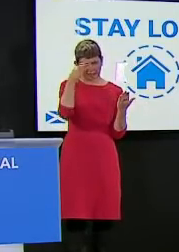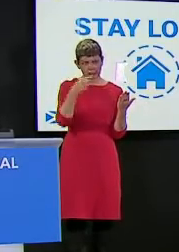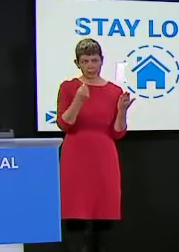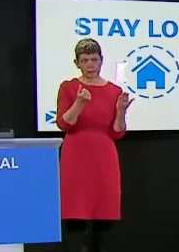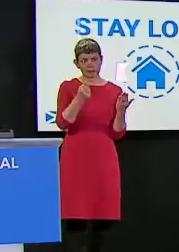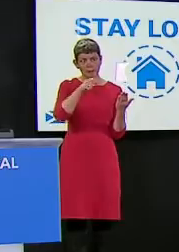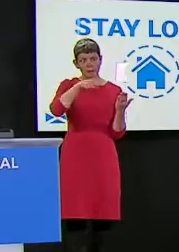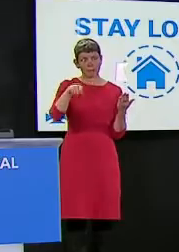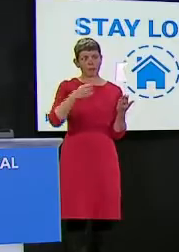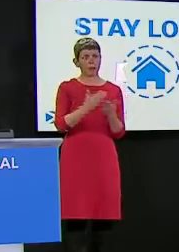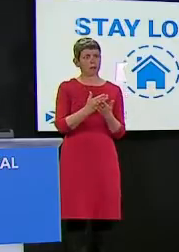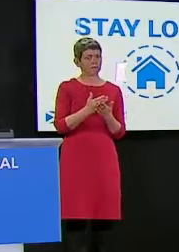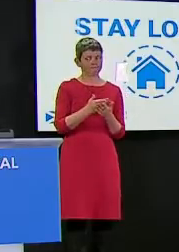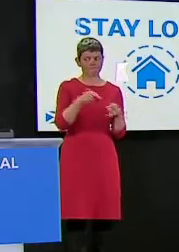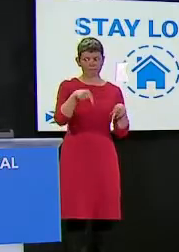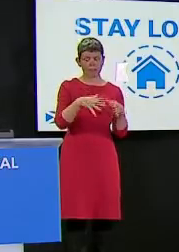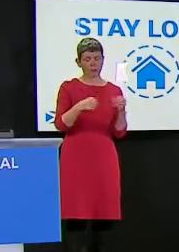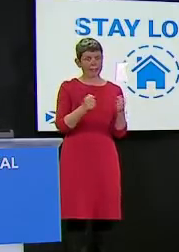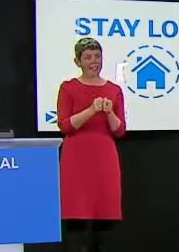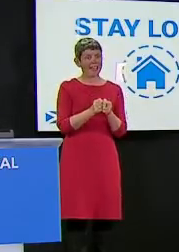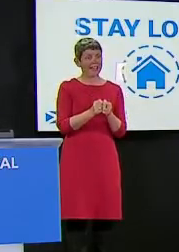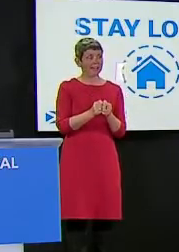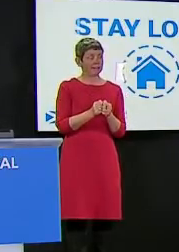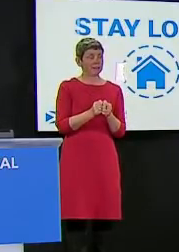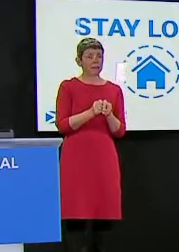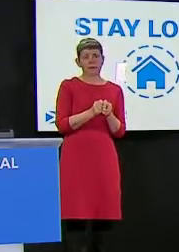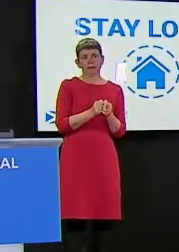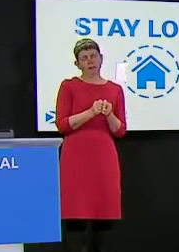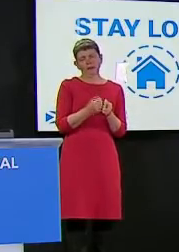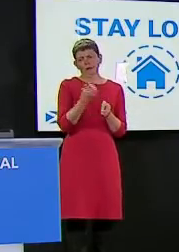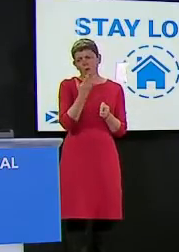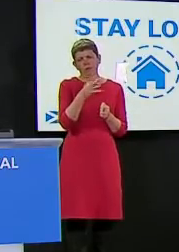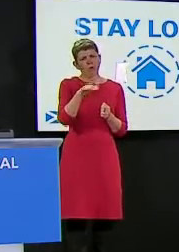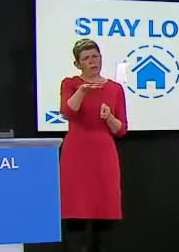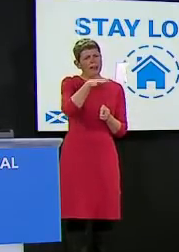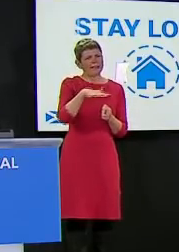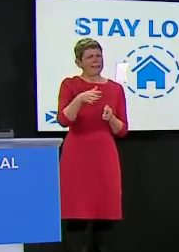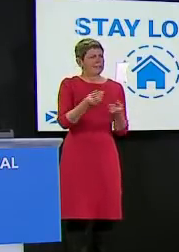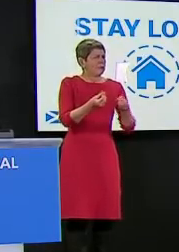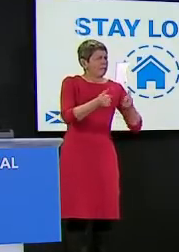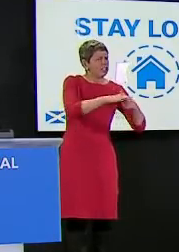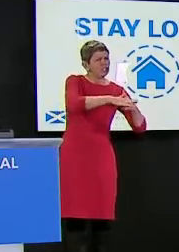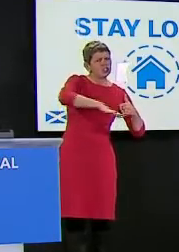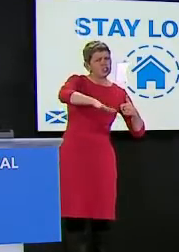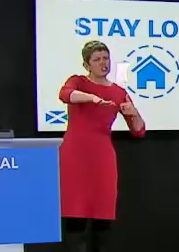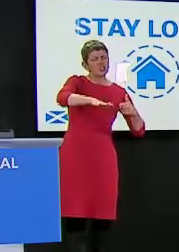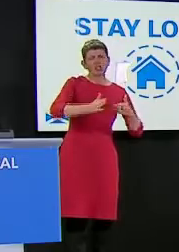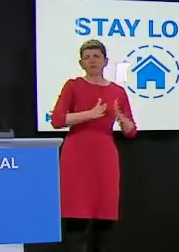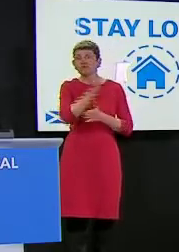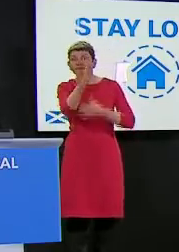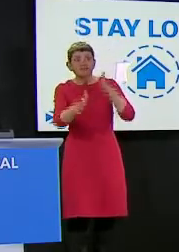going to be out this weekend possibly beauty spots uh beaches etc but but none of the infrastructure